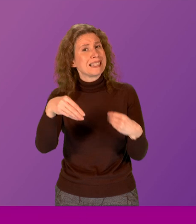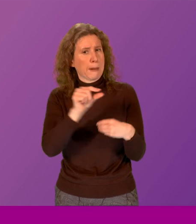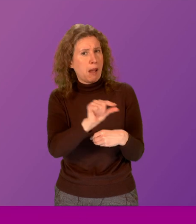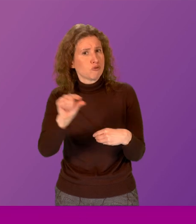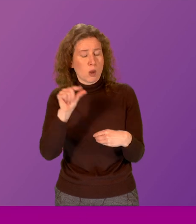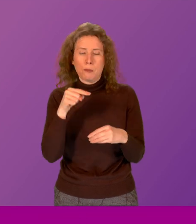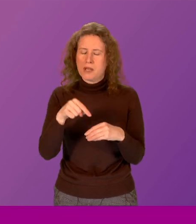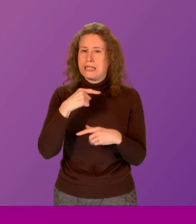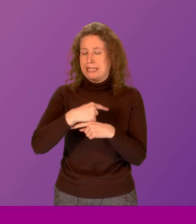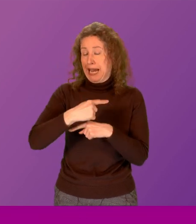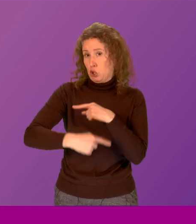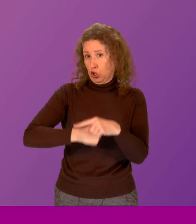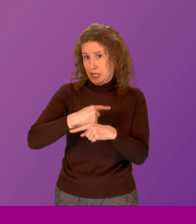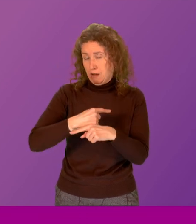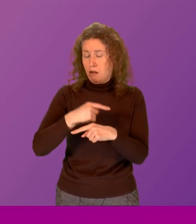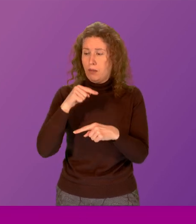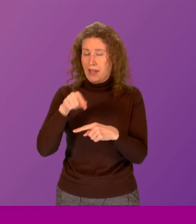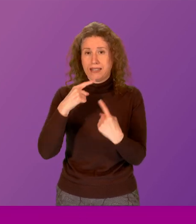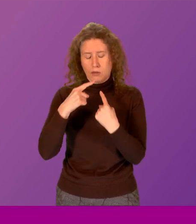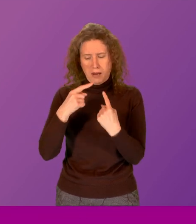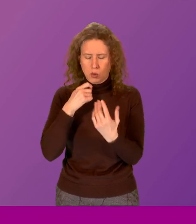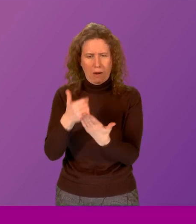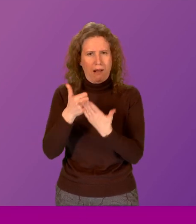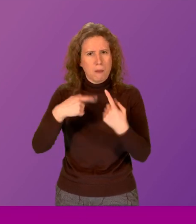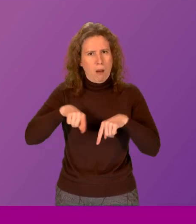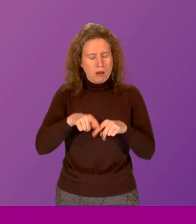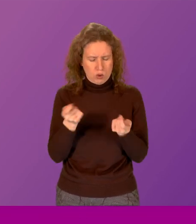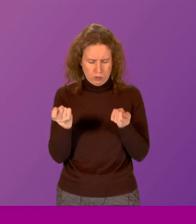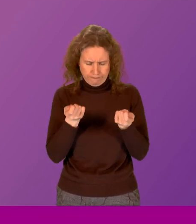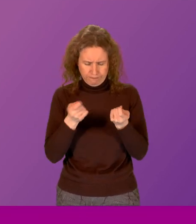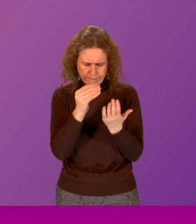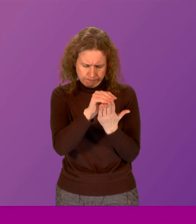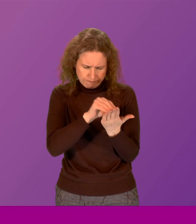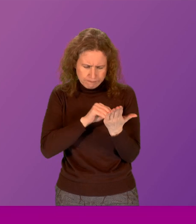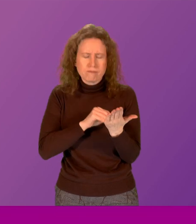will be material in helping to shape regulation that we will take forward in that area.